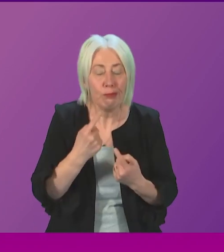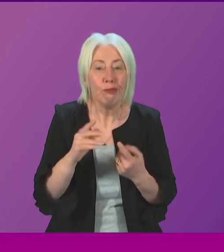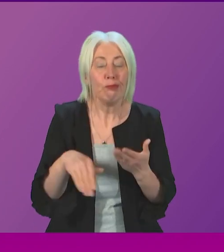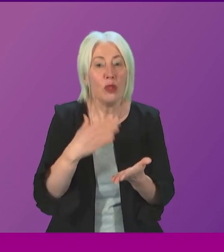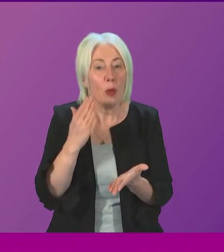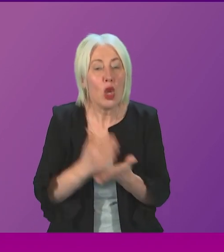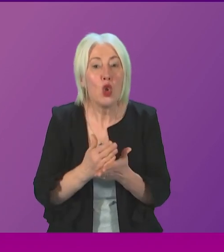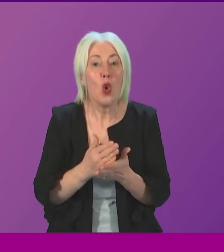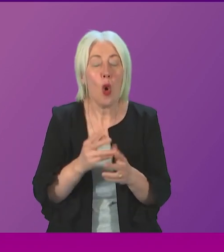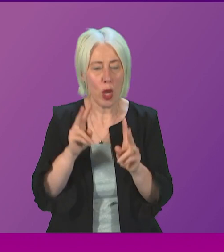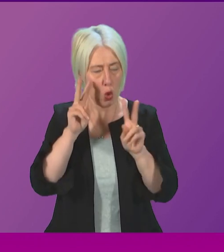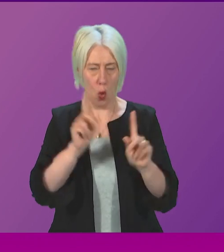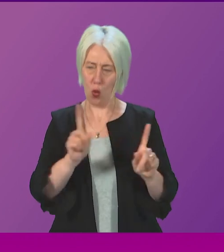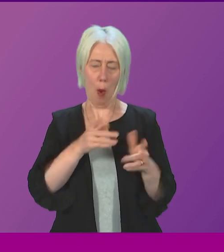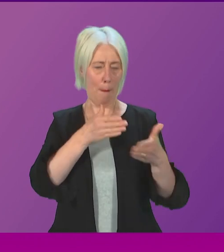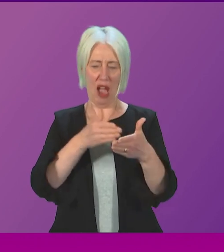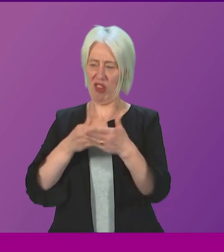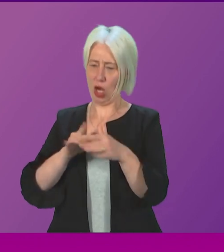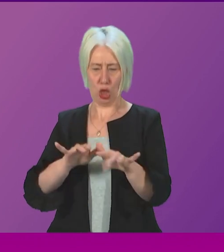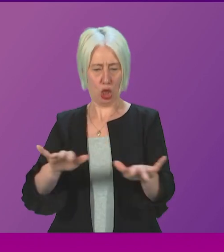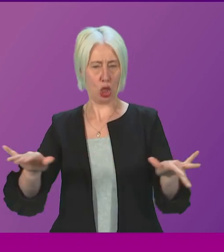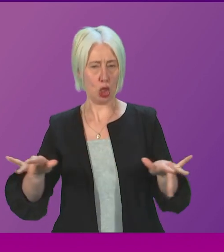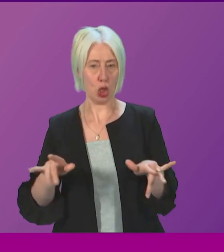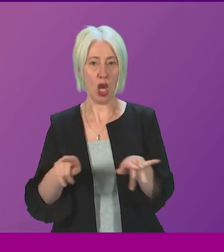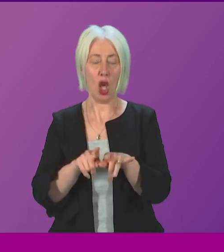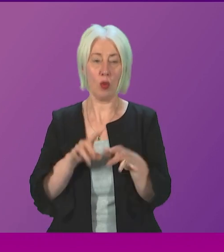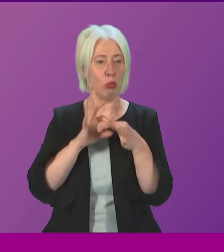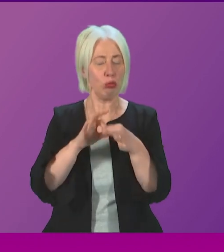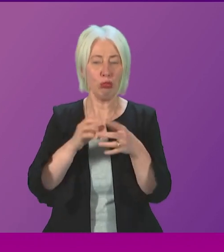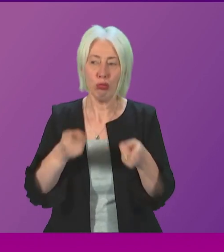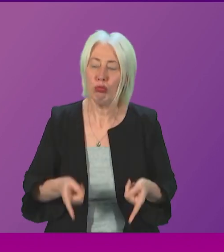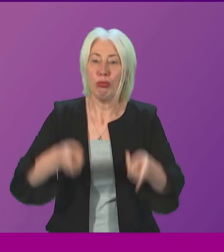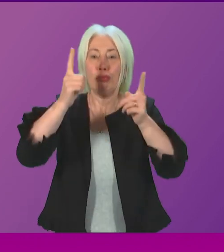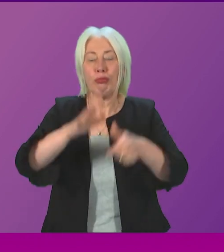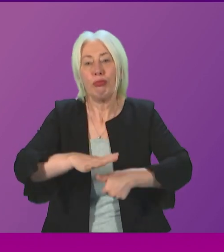barriers that exist, and then we work with senior management and leadership, right across